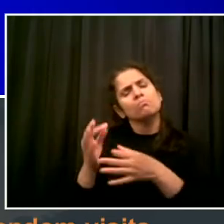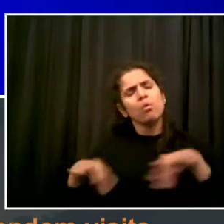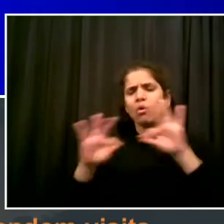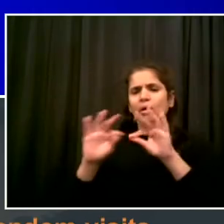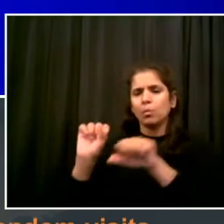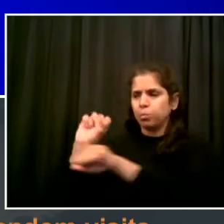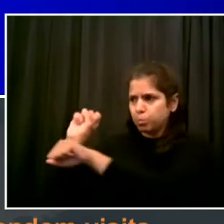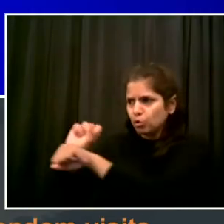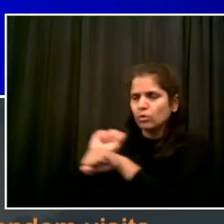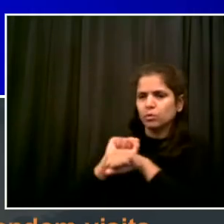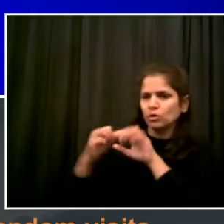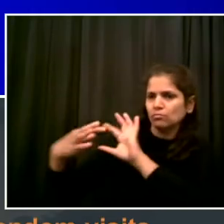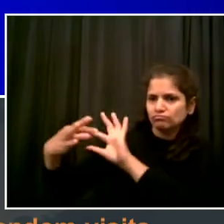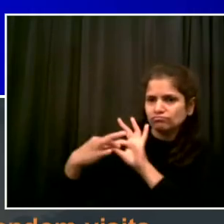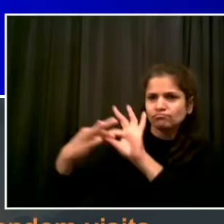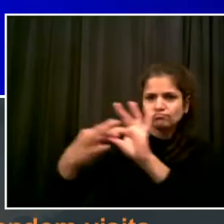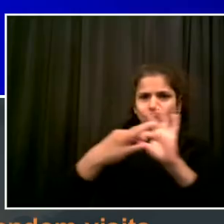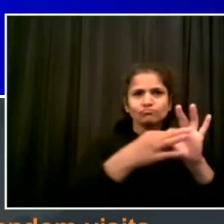TAKE MORE AGGRESSIVE